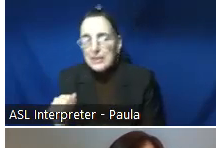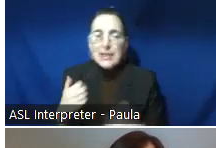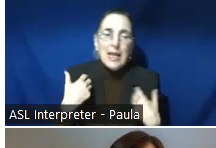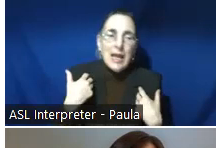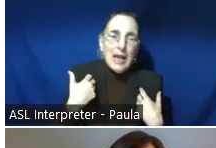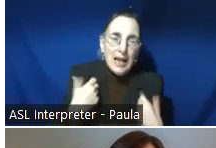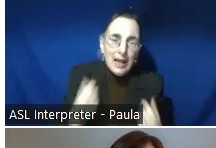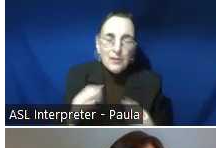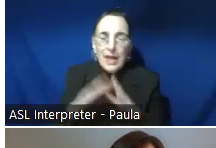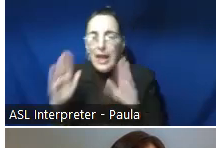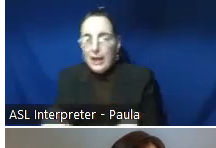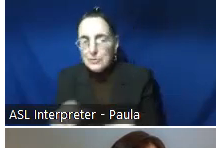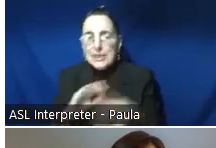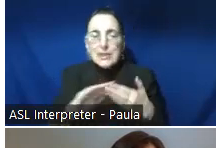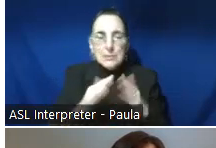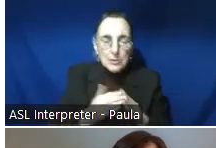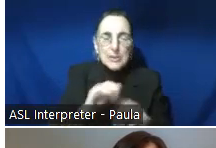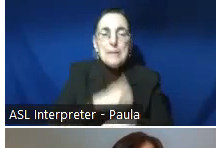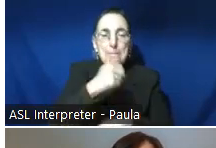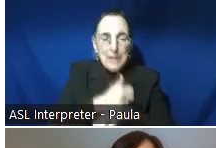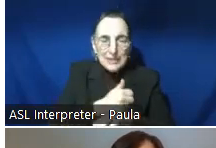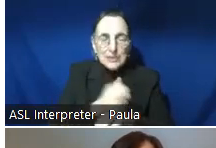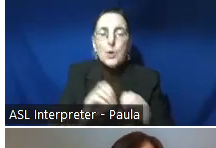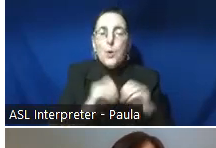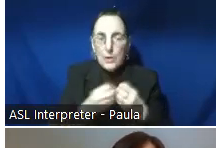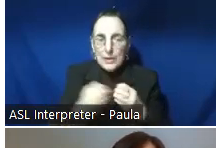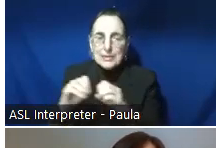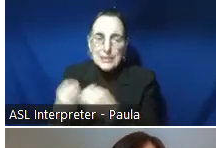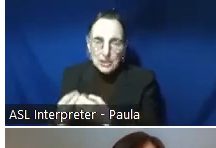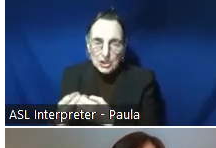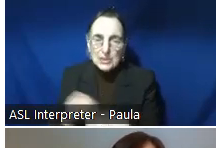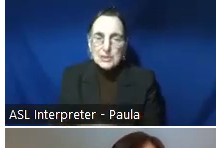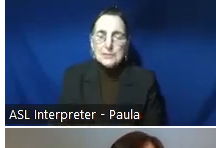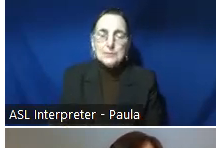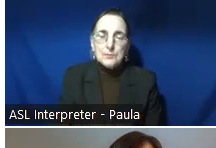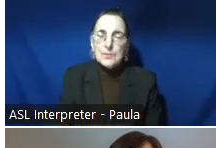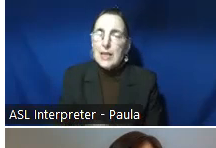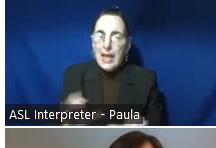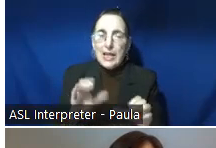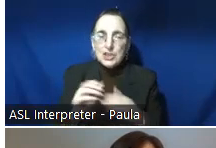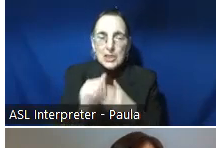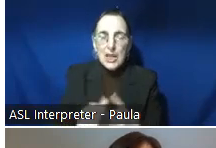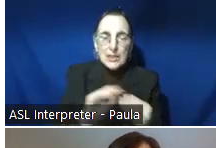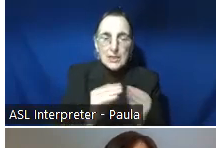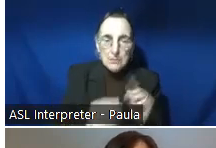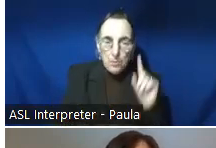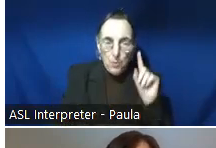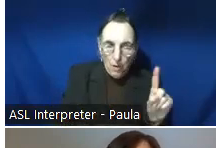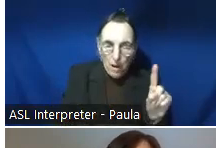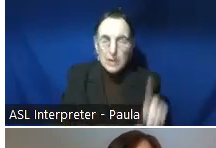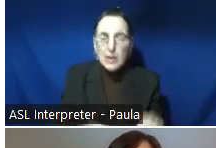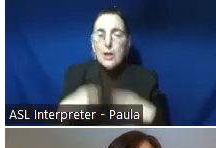and community-based organizations. Action guide one provides tools for building cross